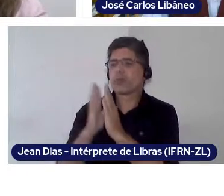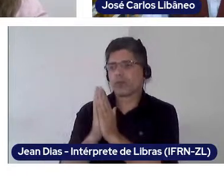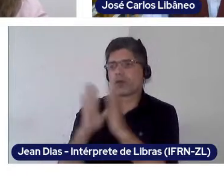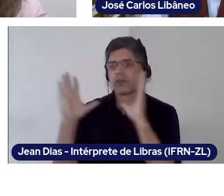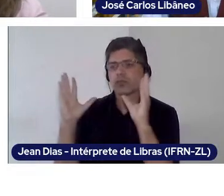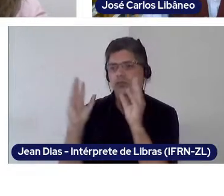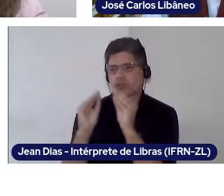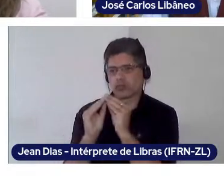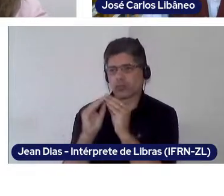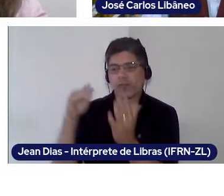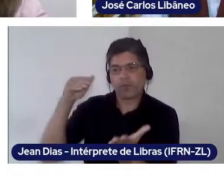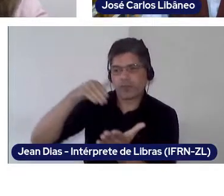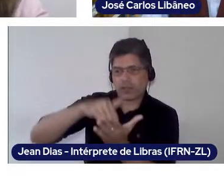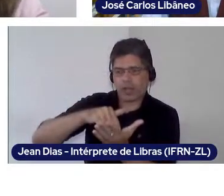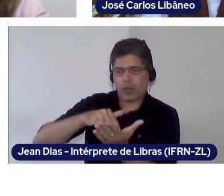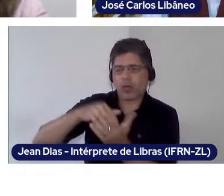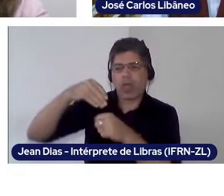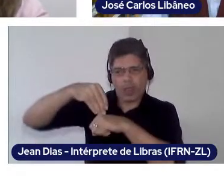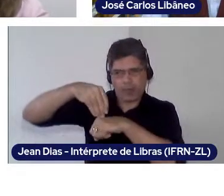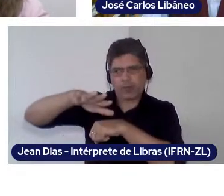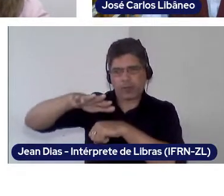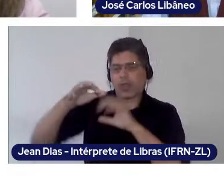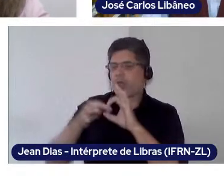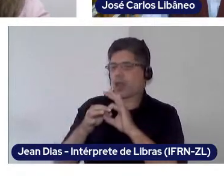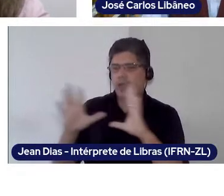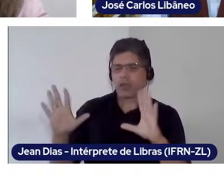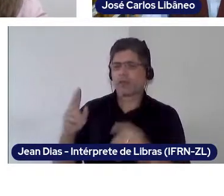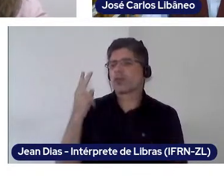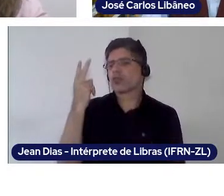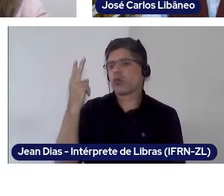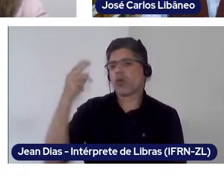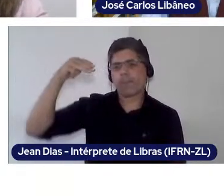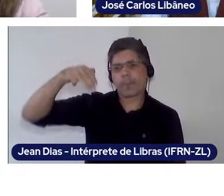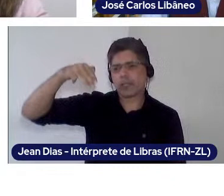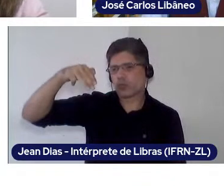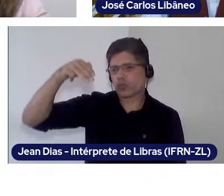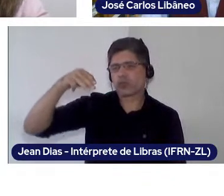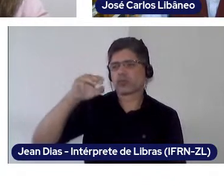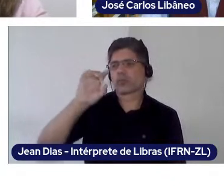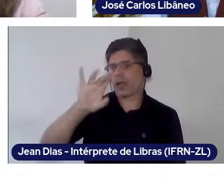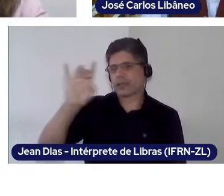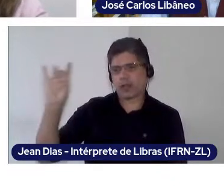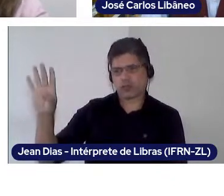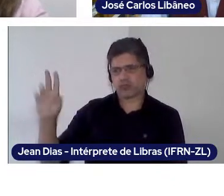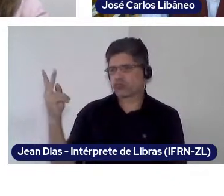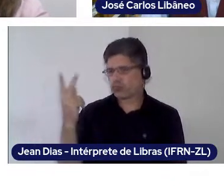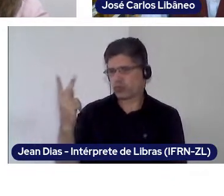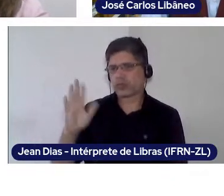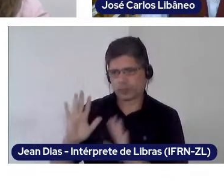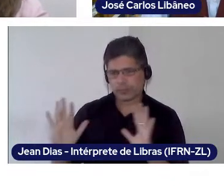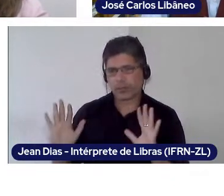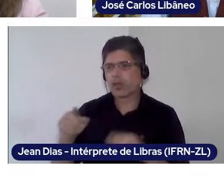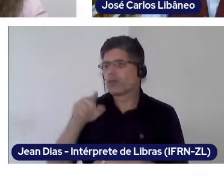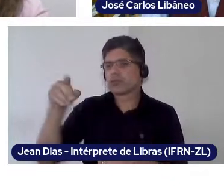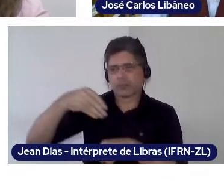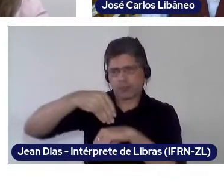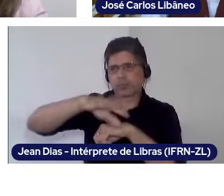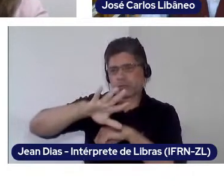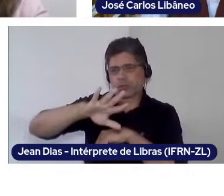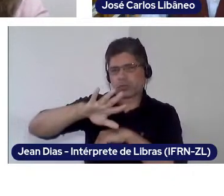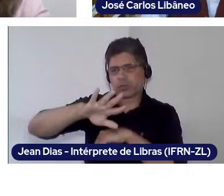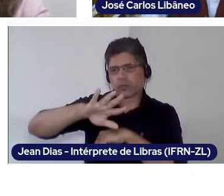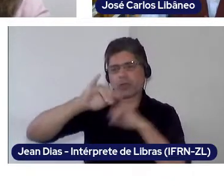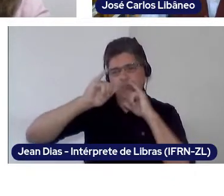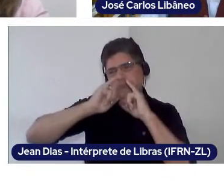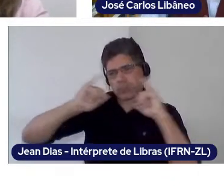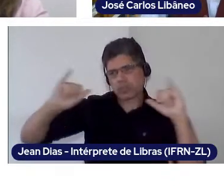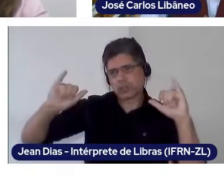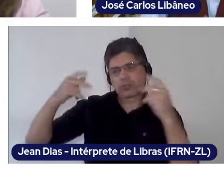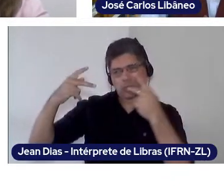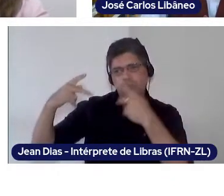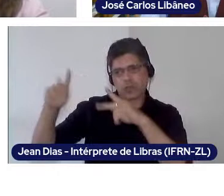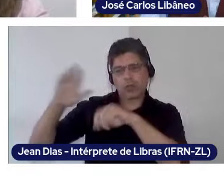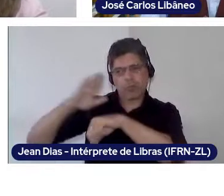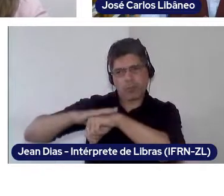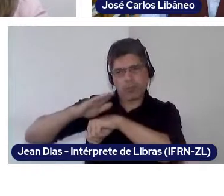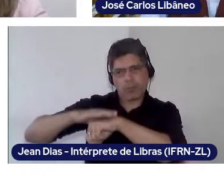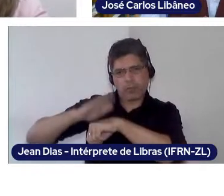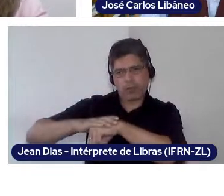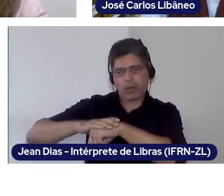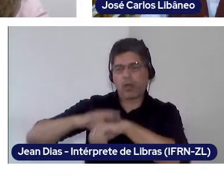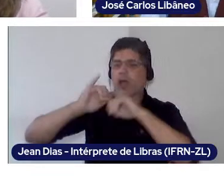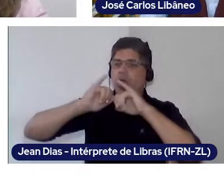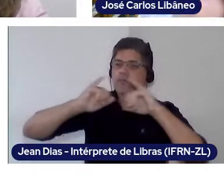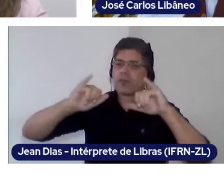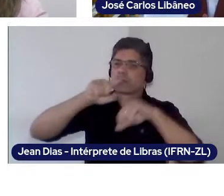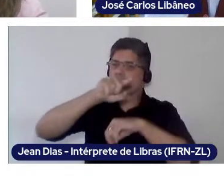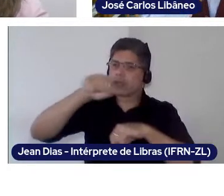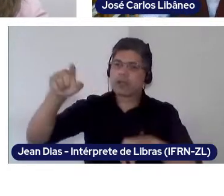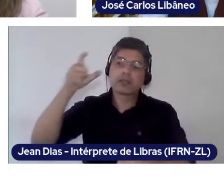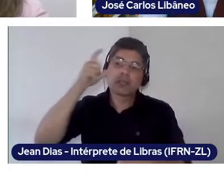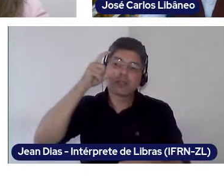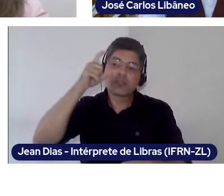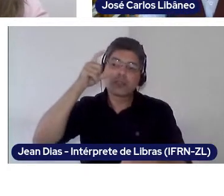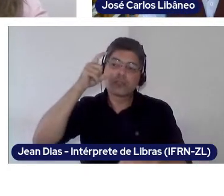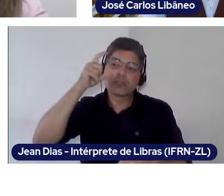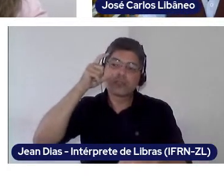The floor is yours, 2 minutes, you can just leave a message to our audience. We can start with professor Libâneo and later to Daniel.